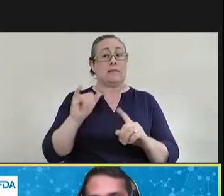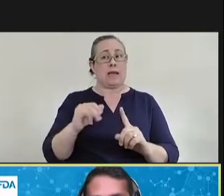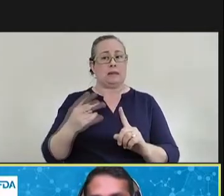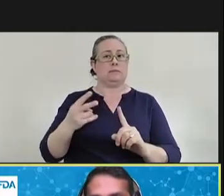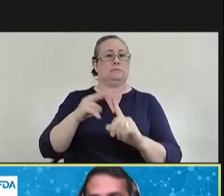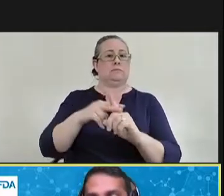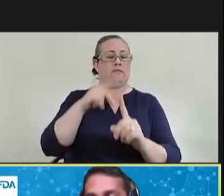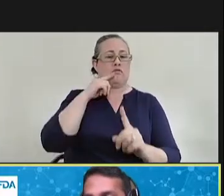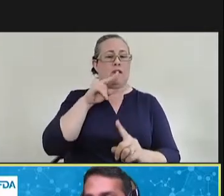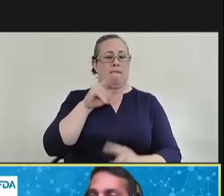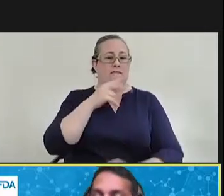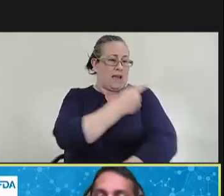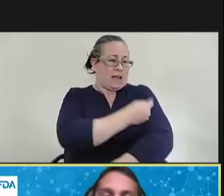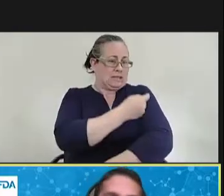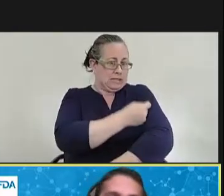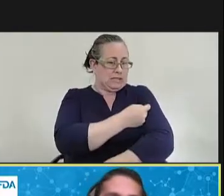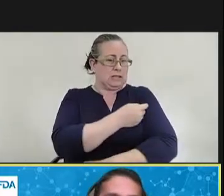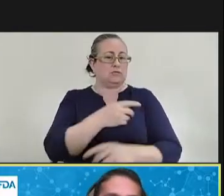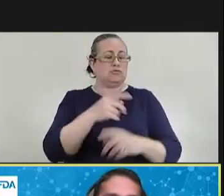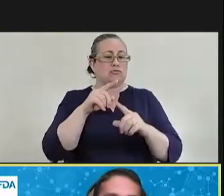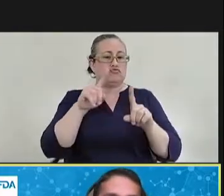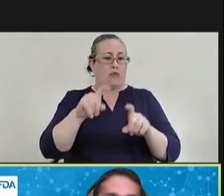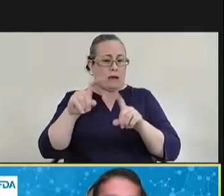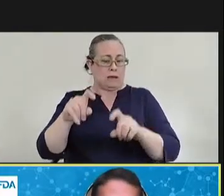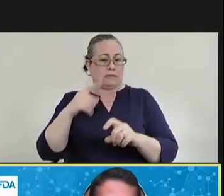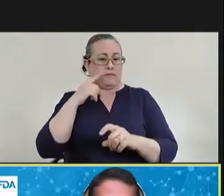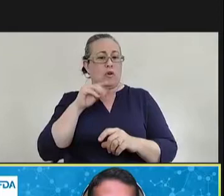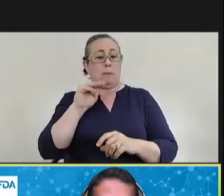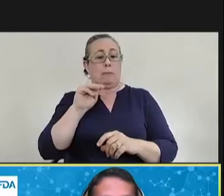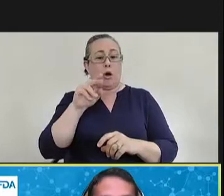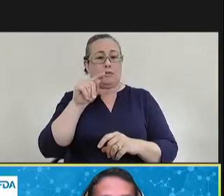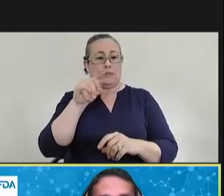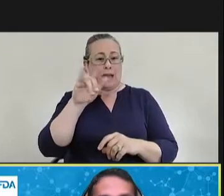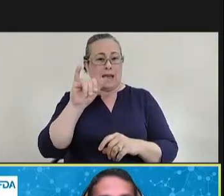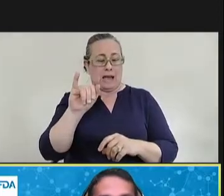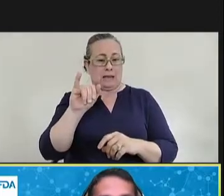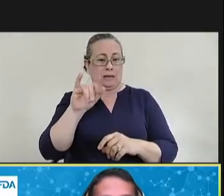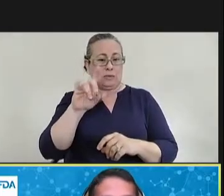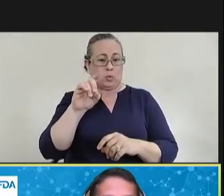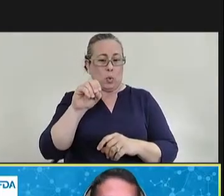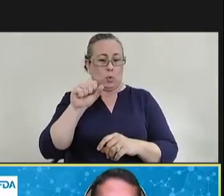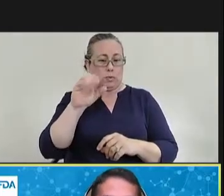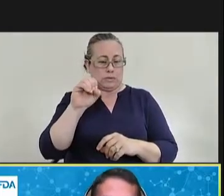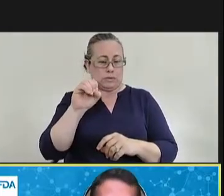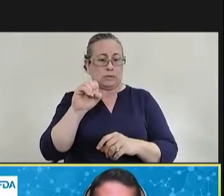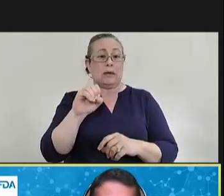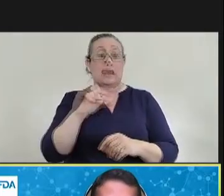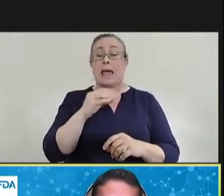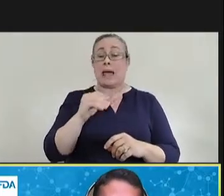especially with multi-dose scheduling. Or, for example, in the COVID-19 vaccine development,